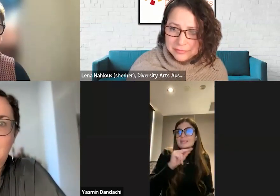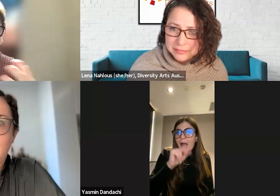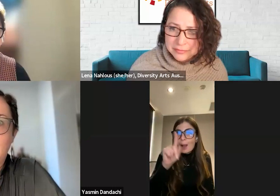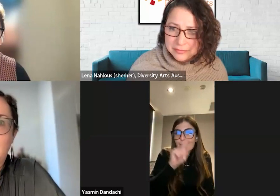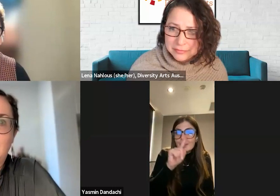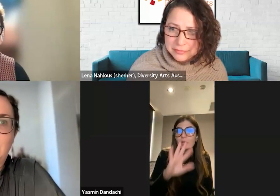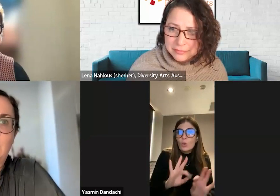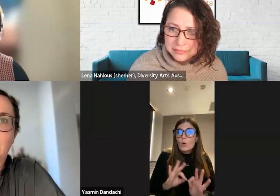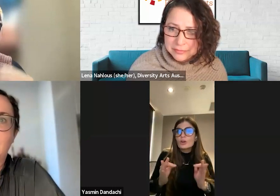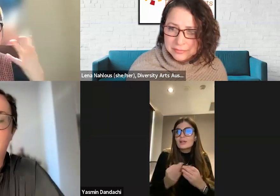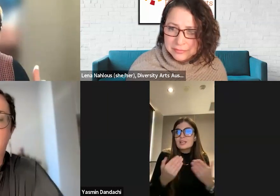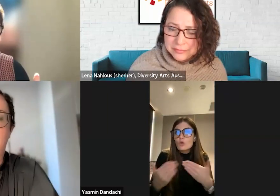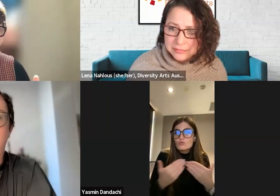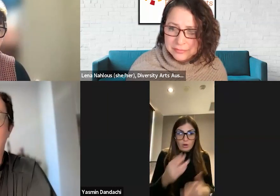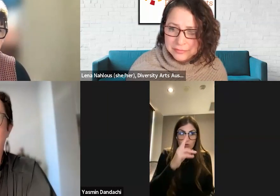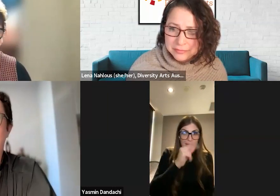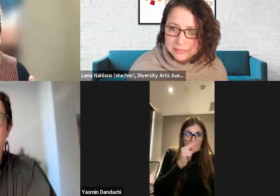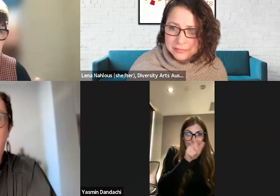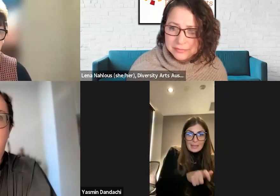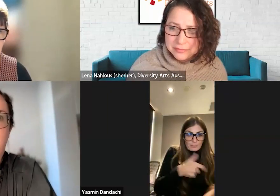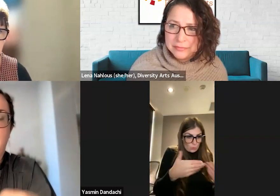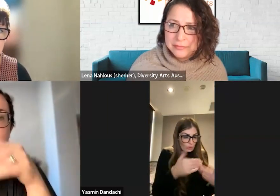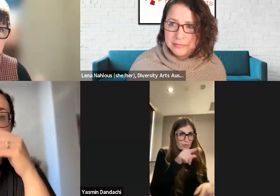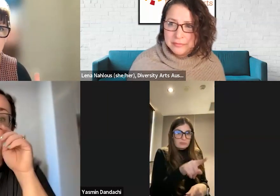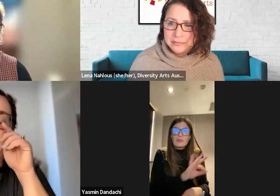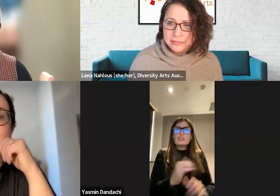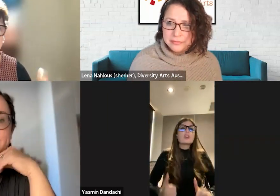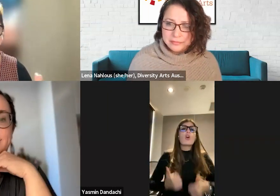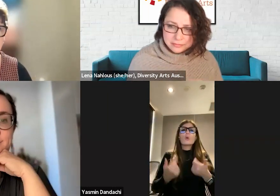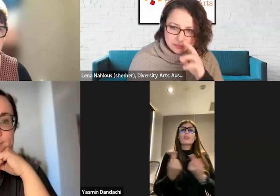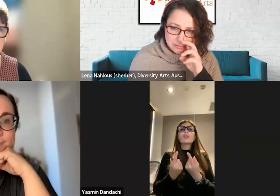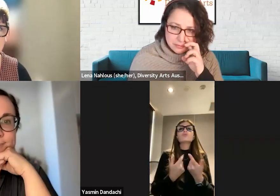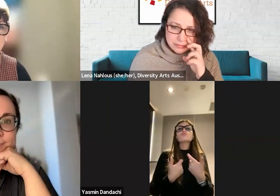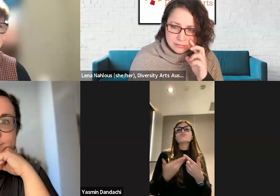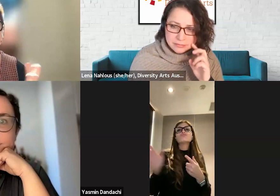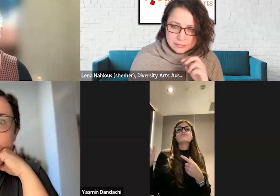run forward by young people will just kind of do their own thing because they need to make it work for themselves.